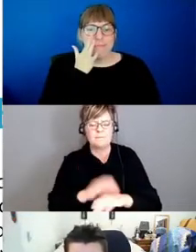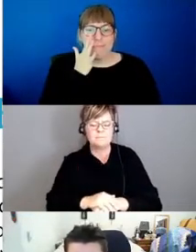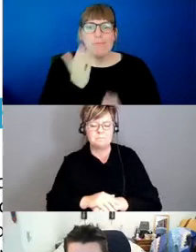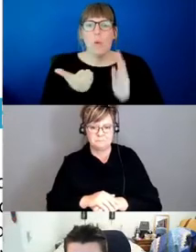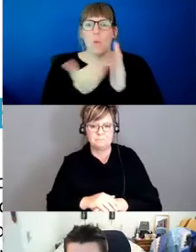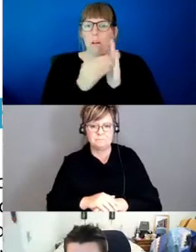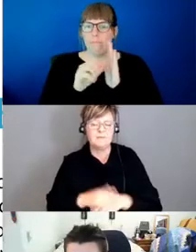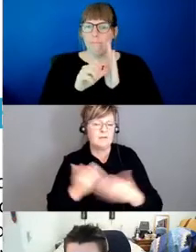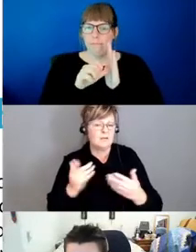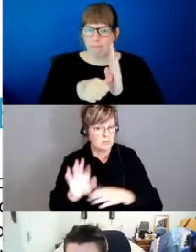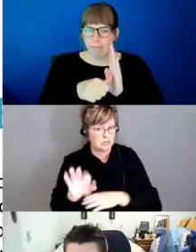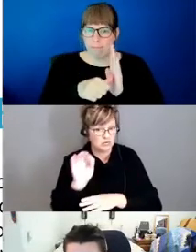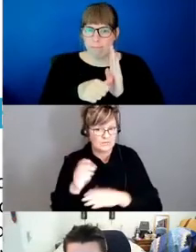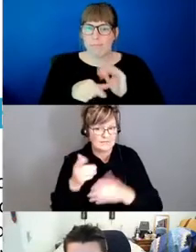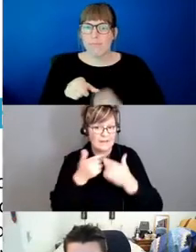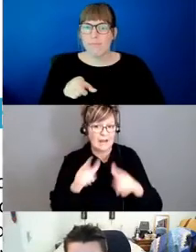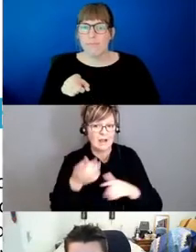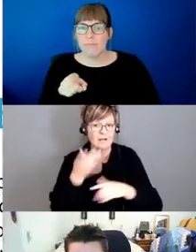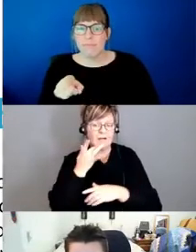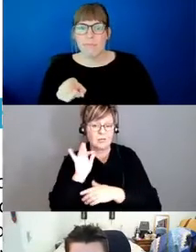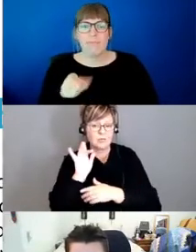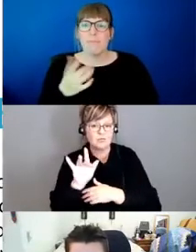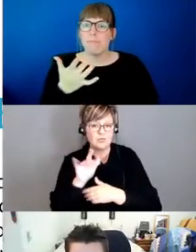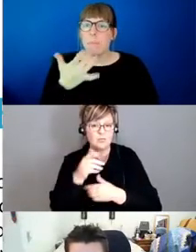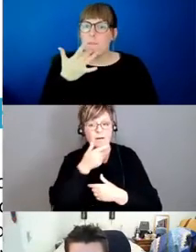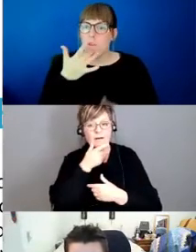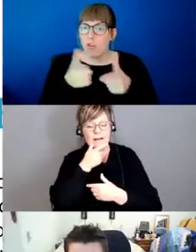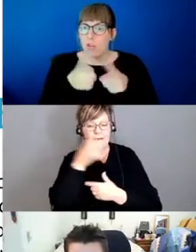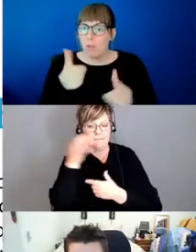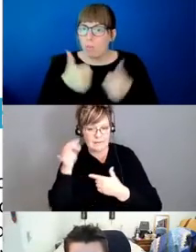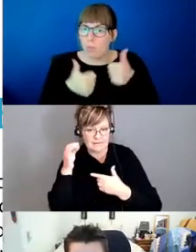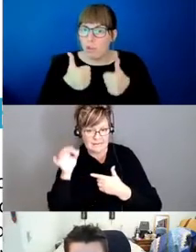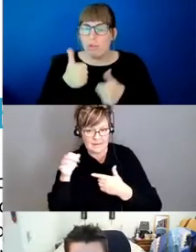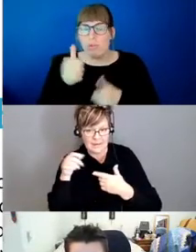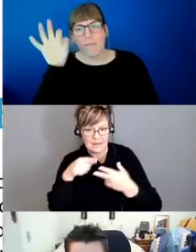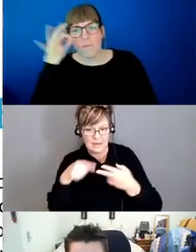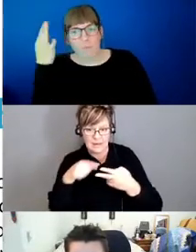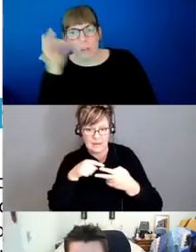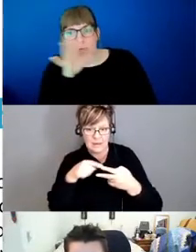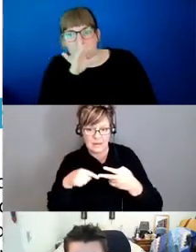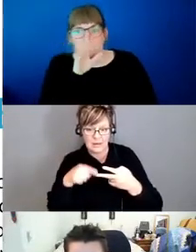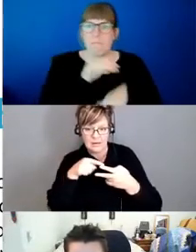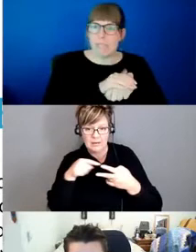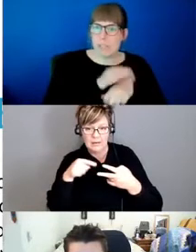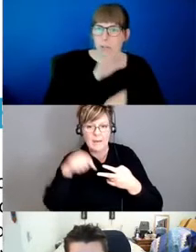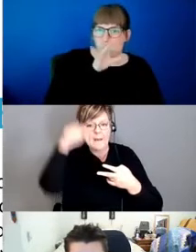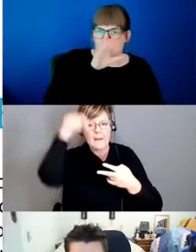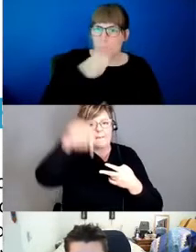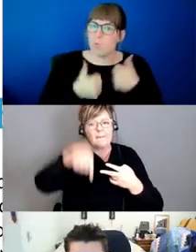OR FRENCH, AND YOU CAN DO THIS BY SELECTING THE INTERPRETATION OPTION ON YOUR ZOOM MENU,